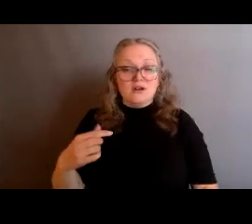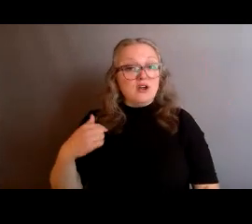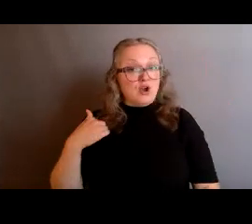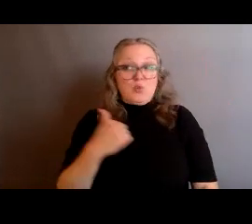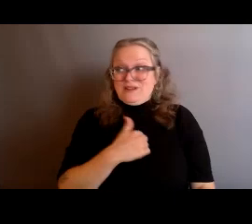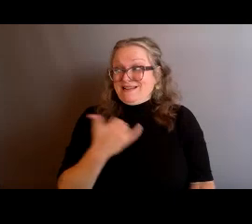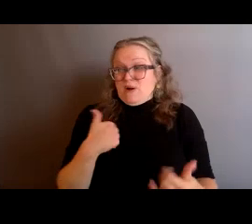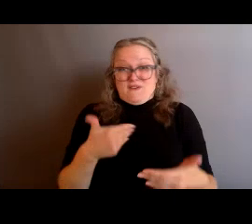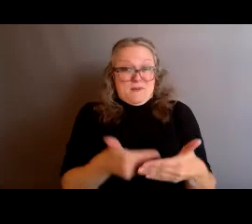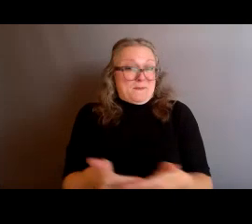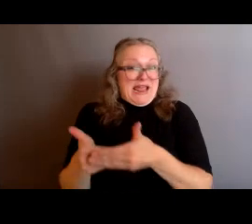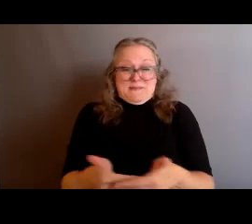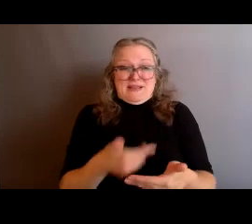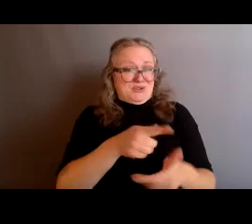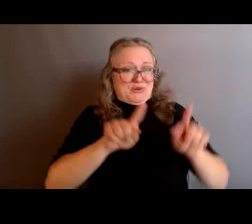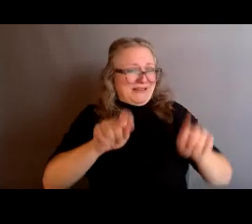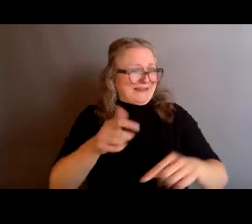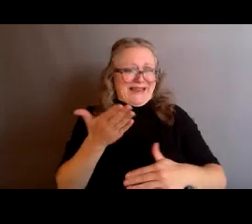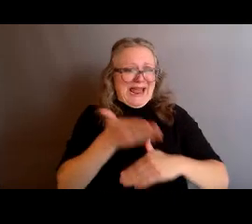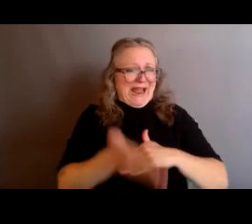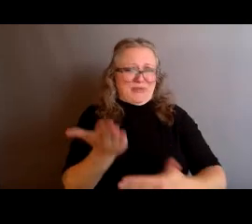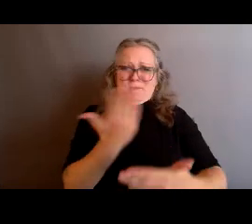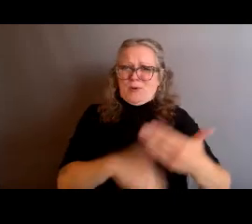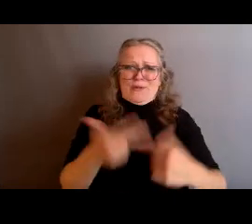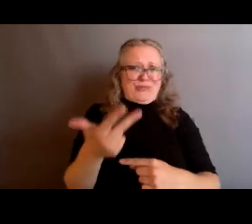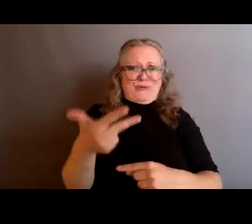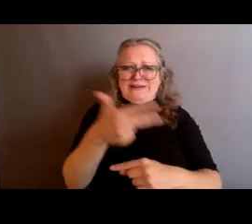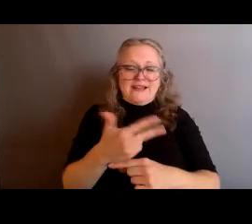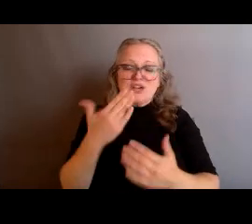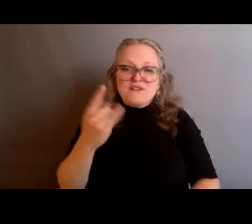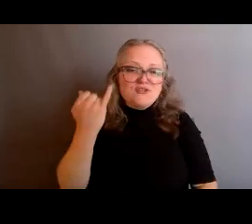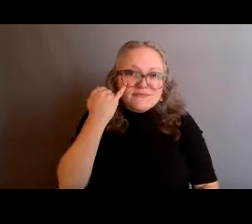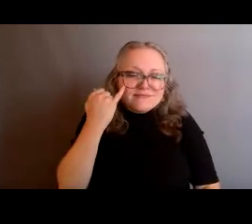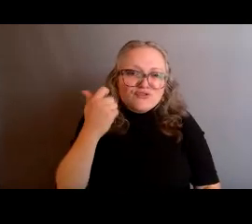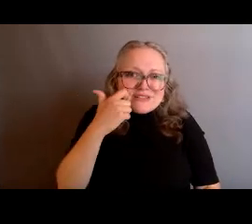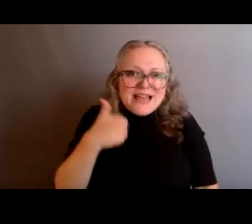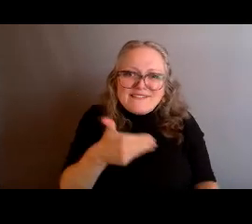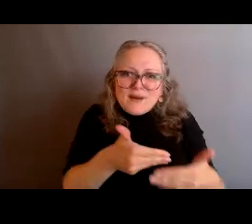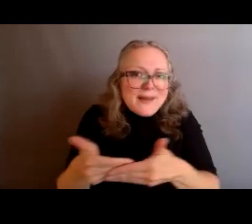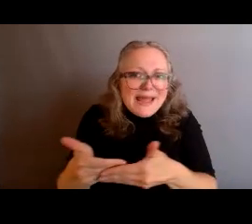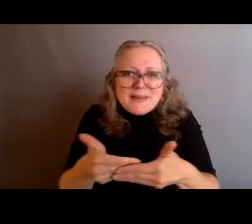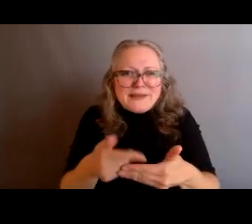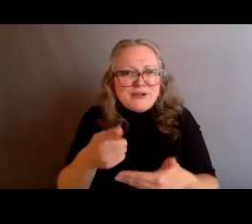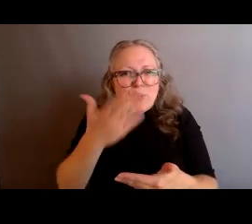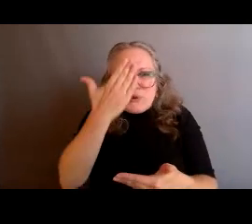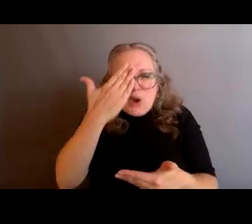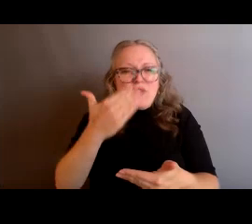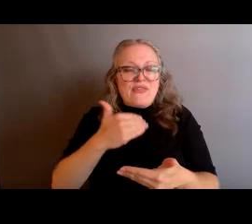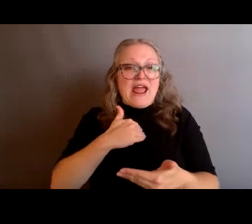They're tested within three days of the hospital. If any of y'all have recently had a baby, you know they do hearing test that's done with electrodes and all.